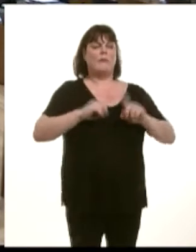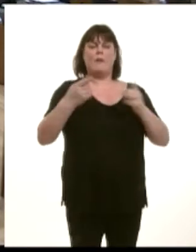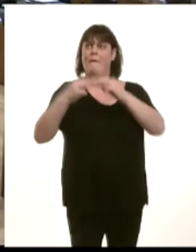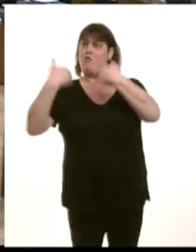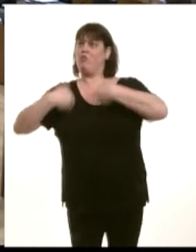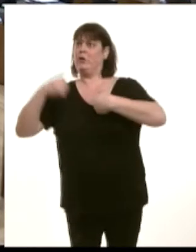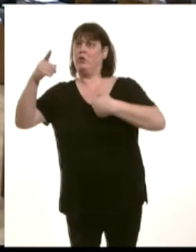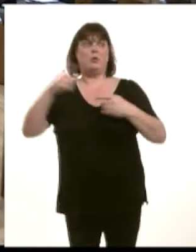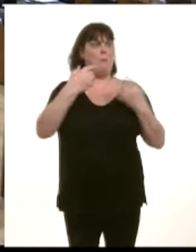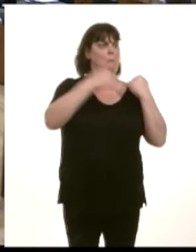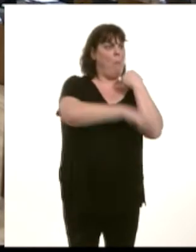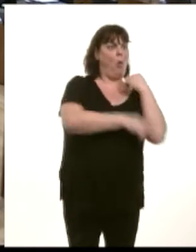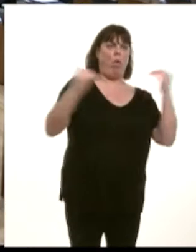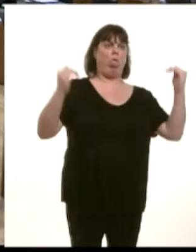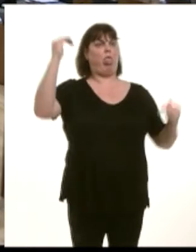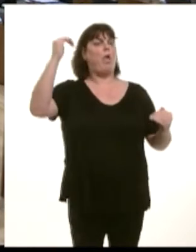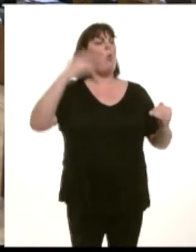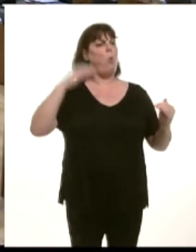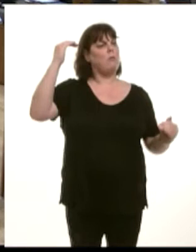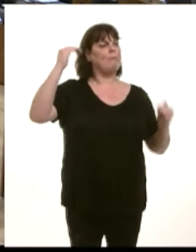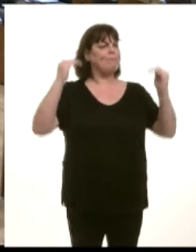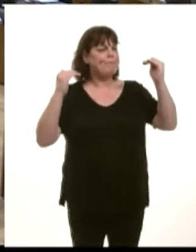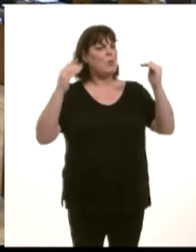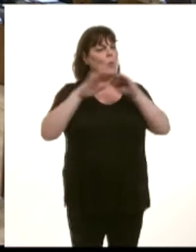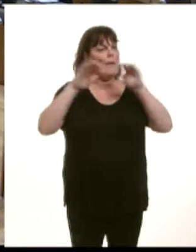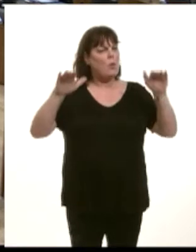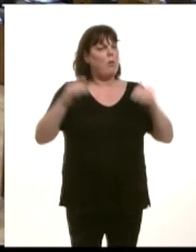Yr Arglwydd / Lord Elis-Thomas: 5.